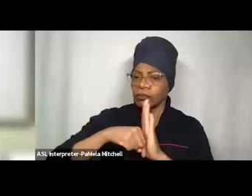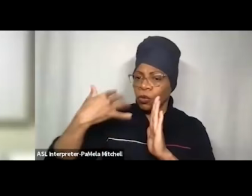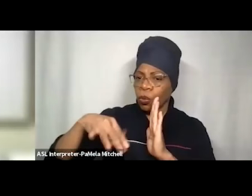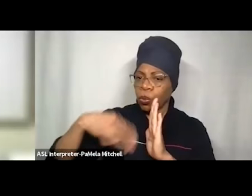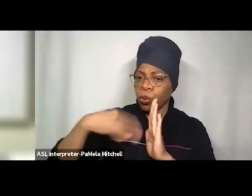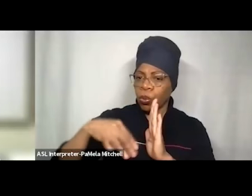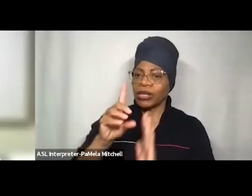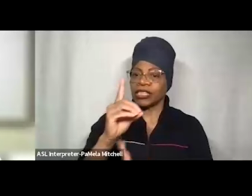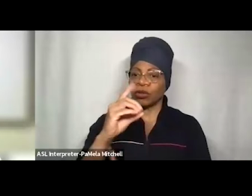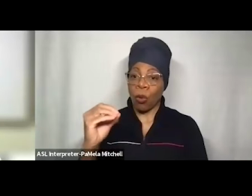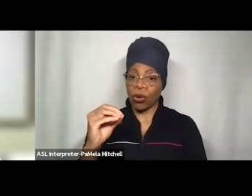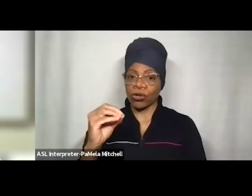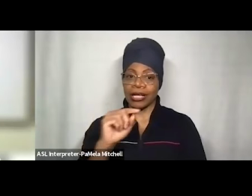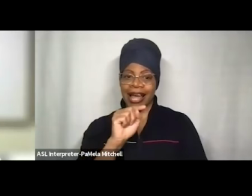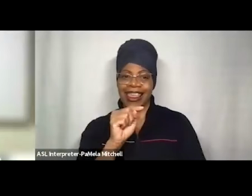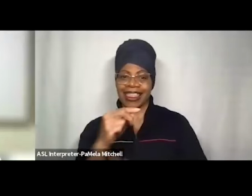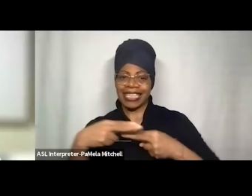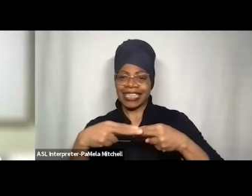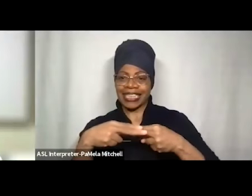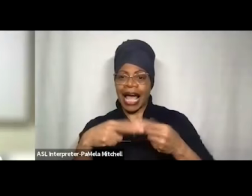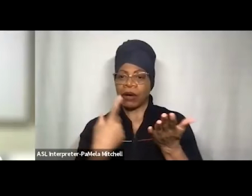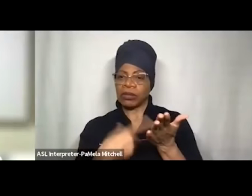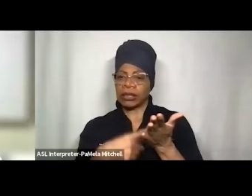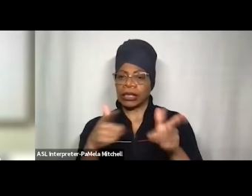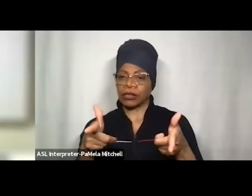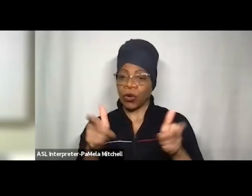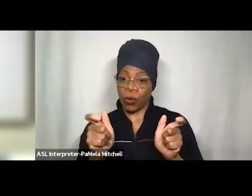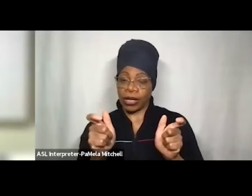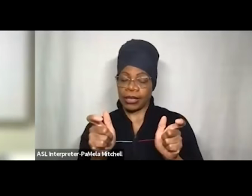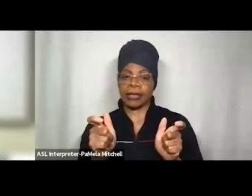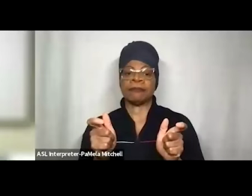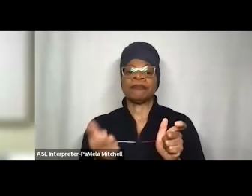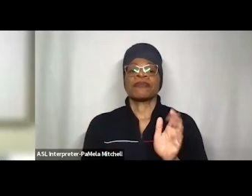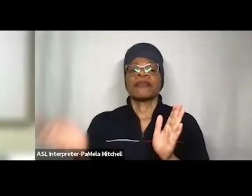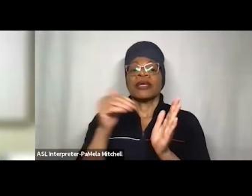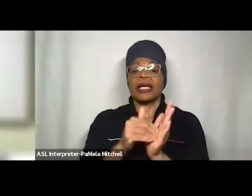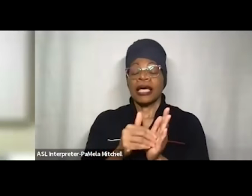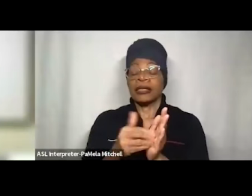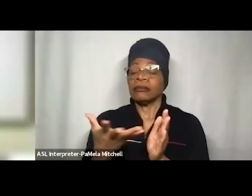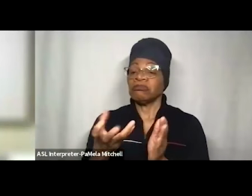I'll pass through this slide really quickly, but again, I want to just mention briefly